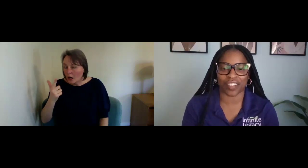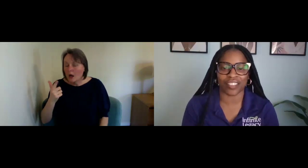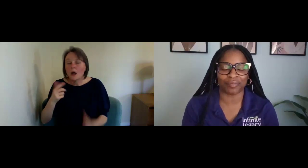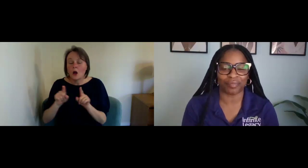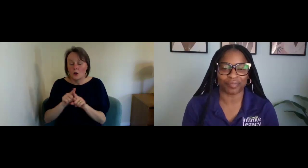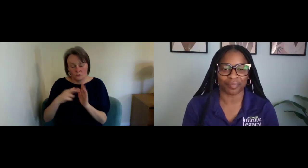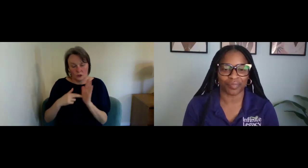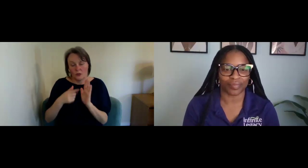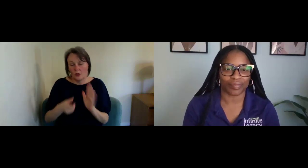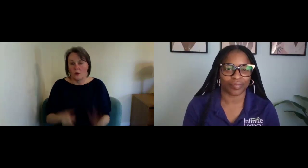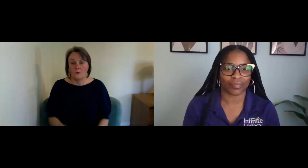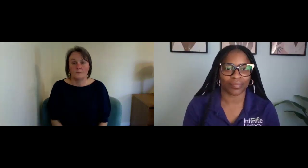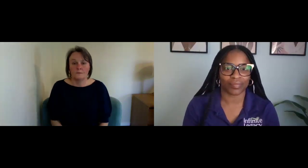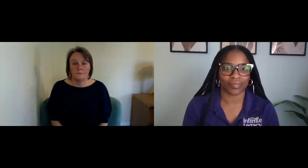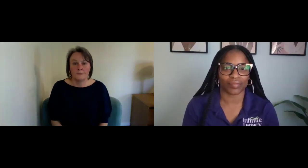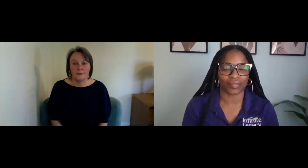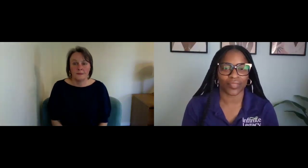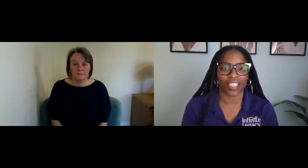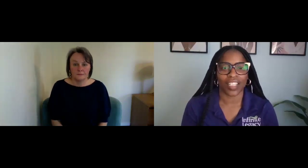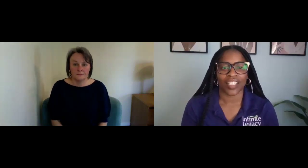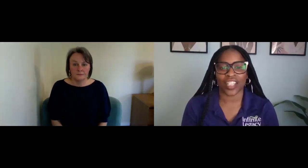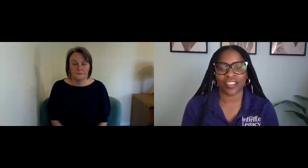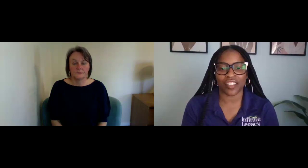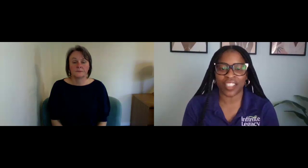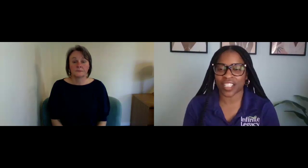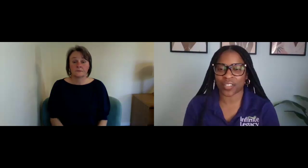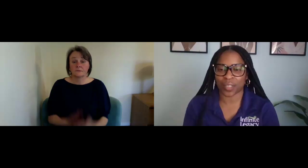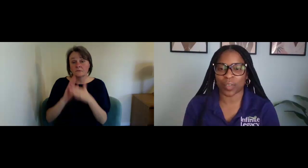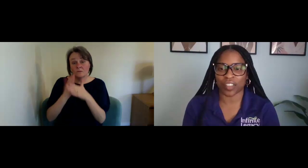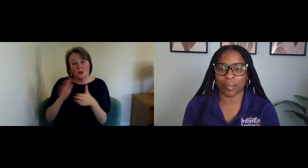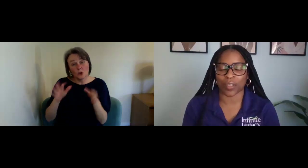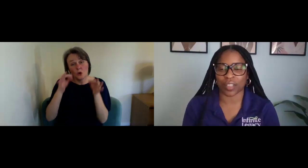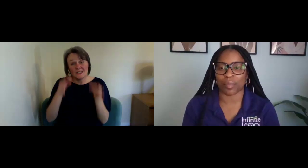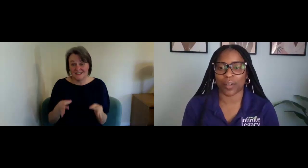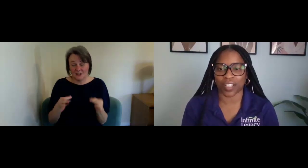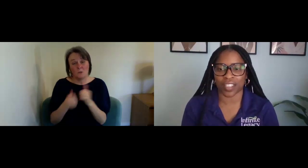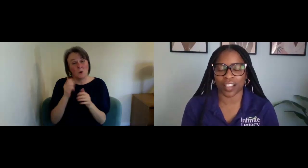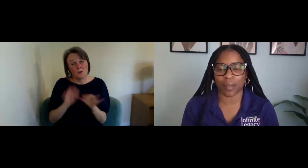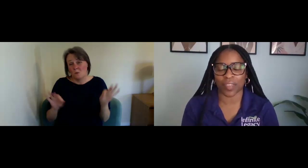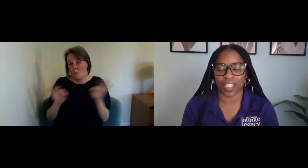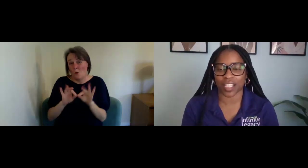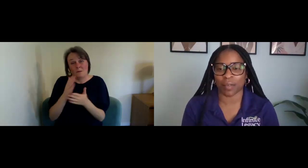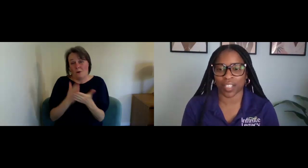there. Sharing your decision is one of the most important things that we want